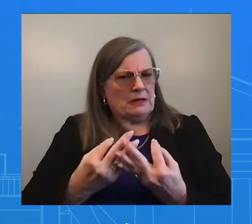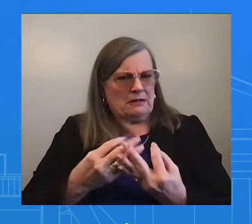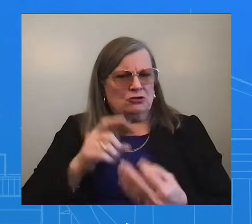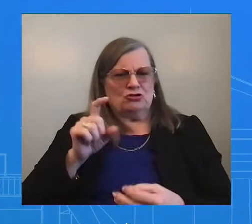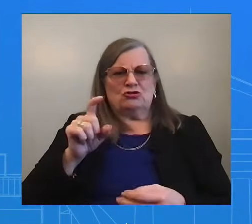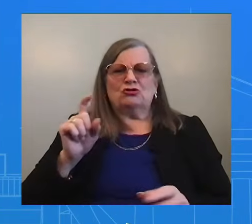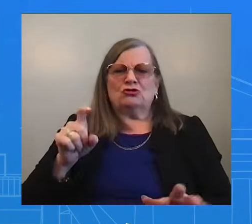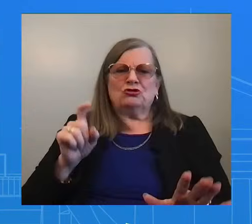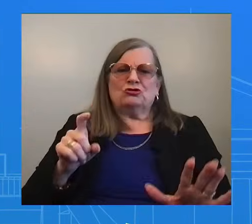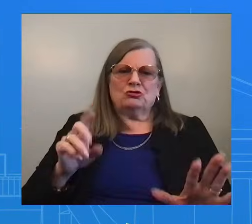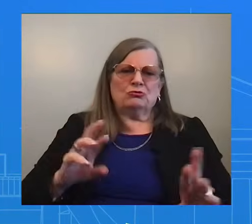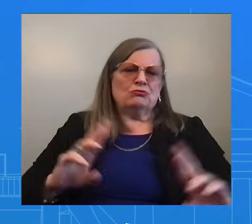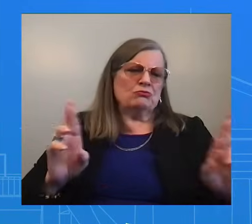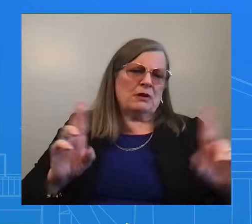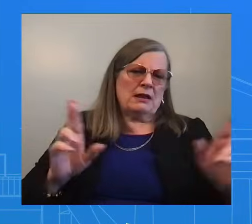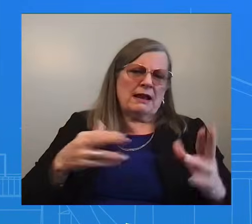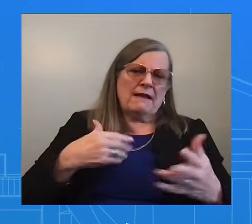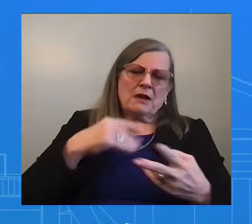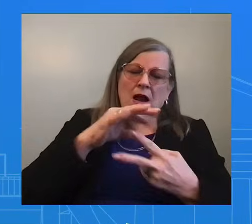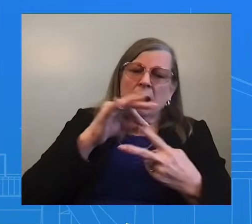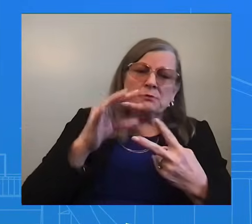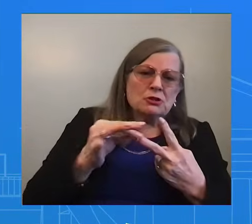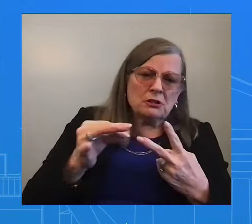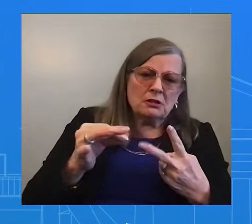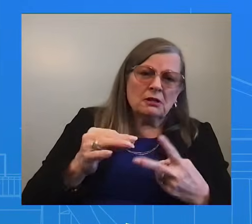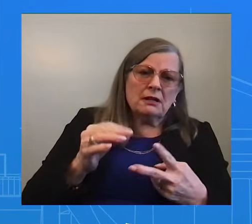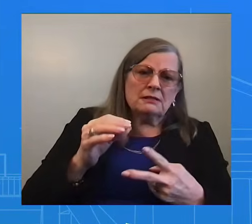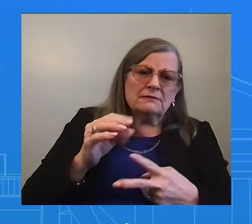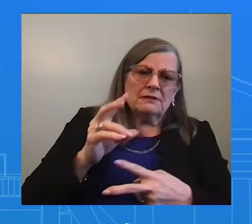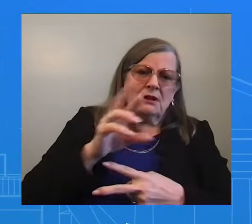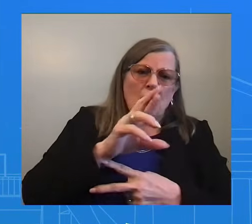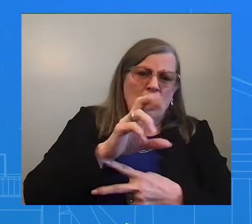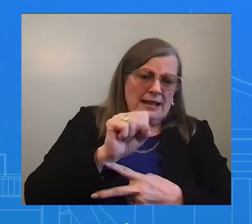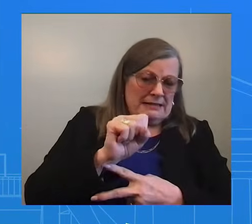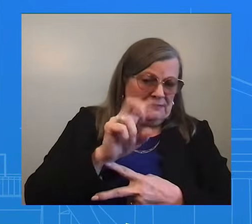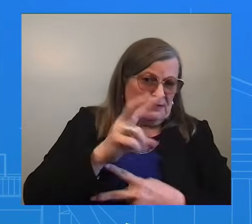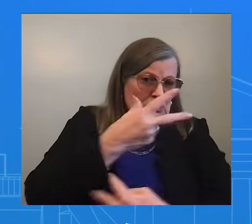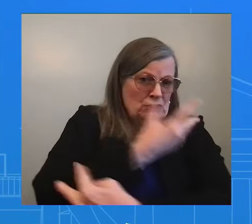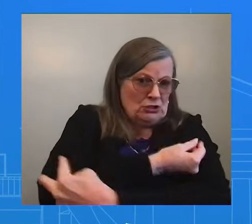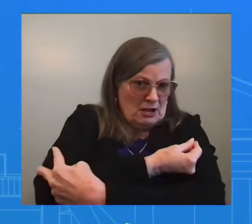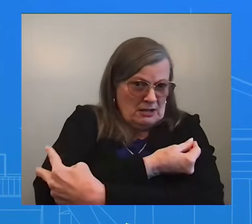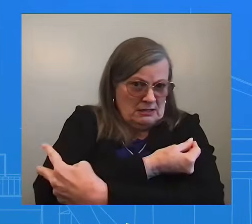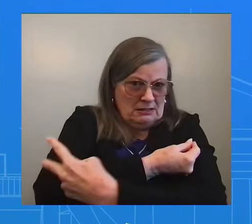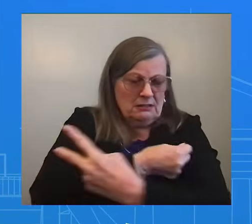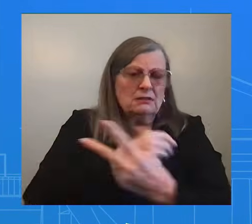We're going to continue to do everything that we can to make sure that we urge manufacturers -- right?